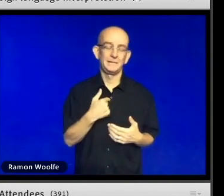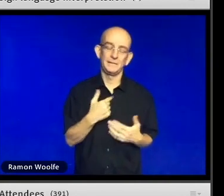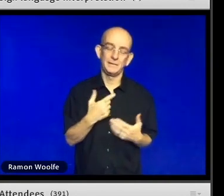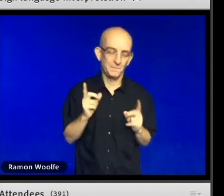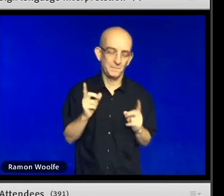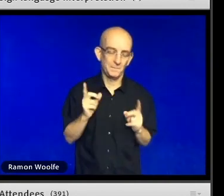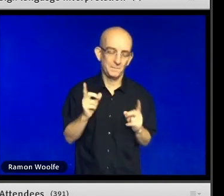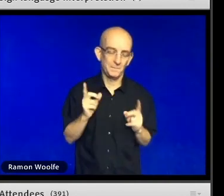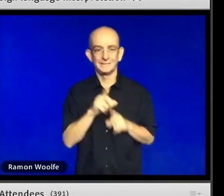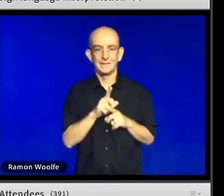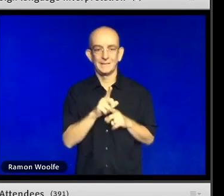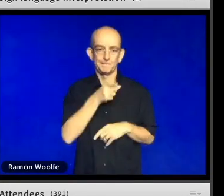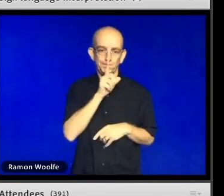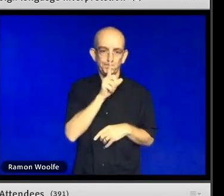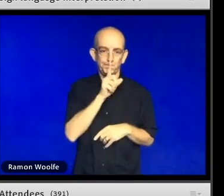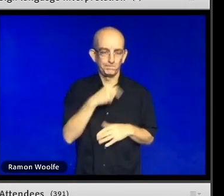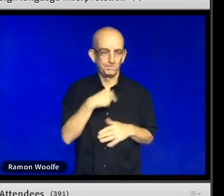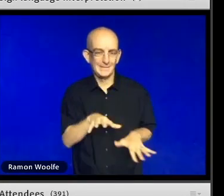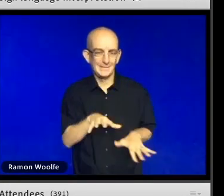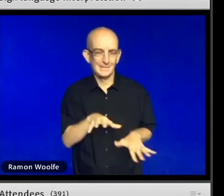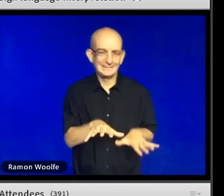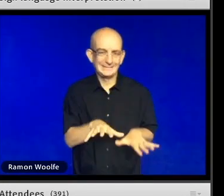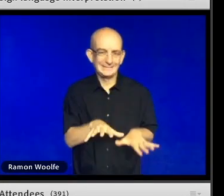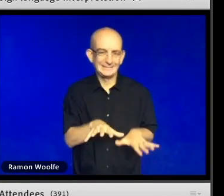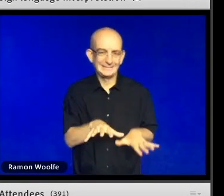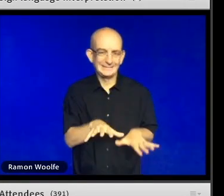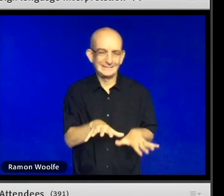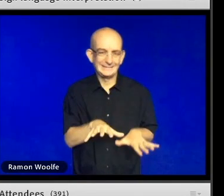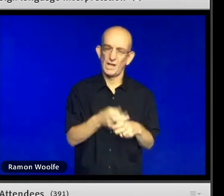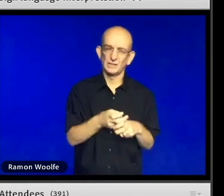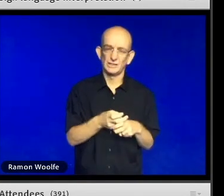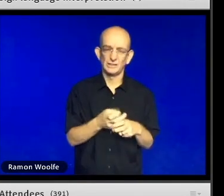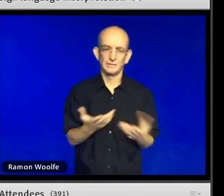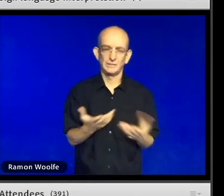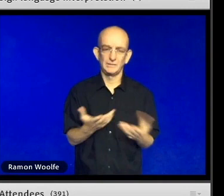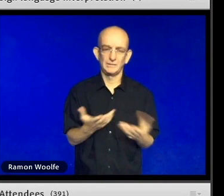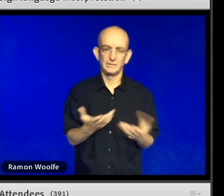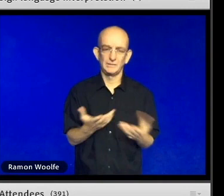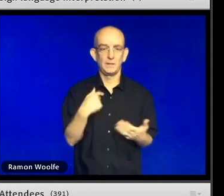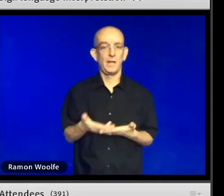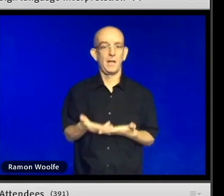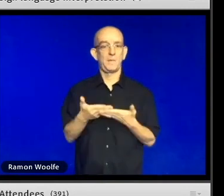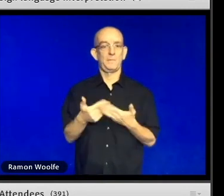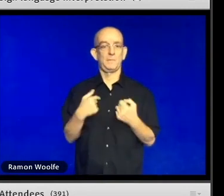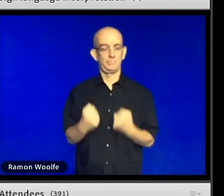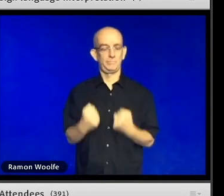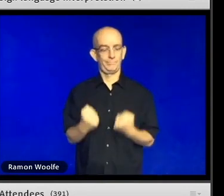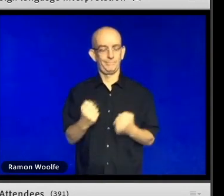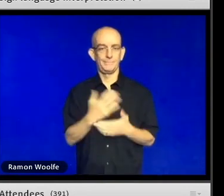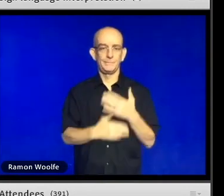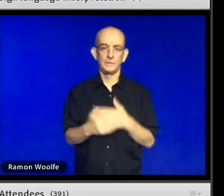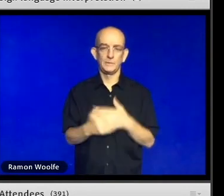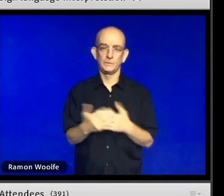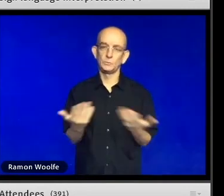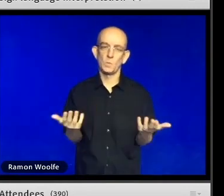stay with you another minute. We're going to be focusing in the sections on practical